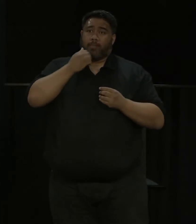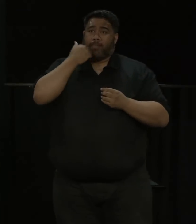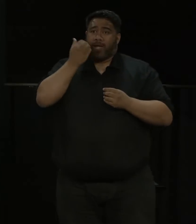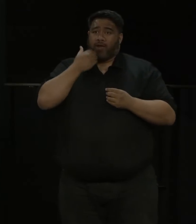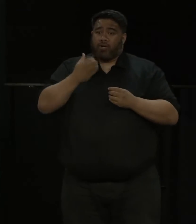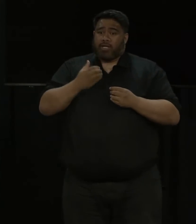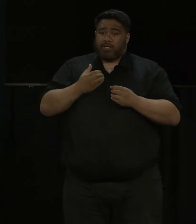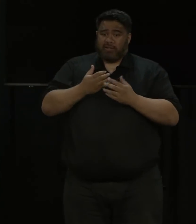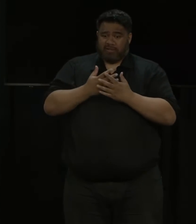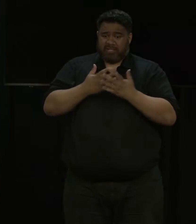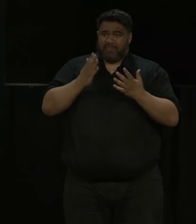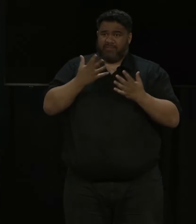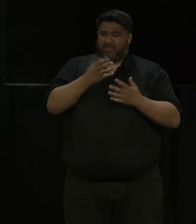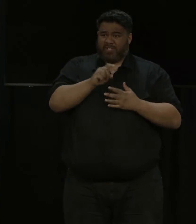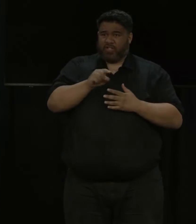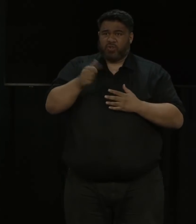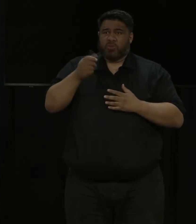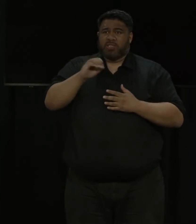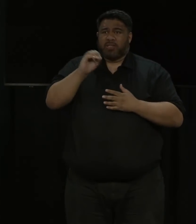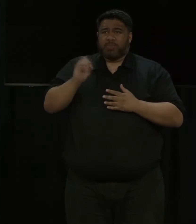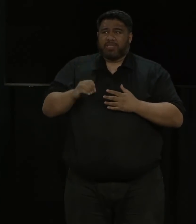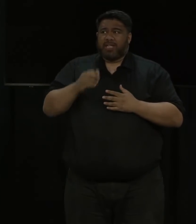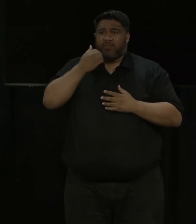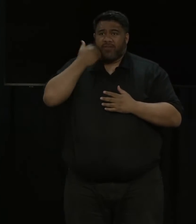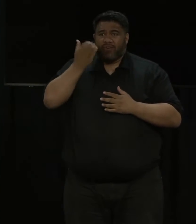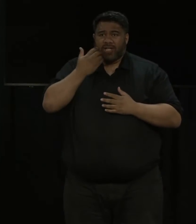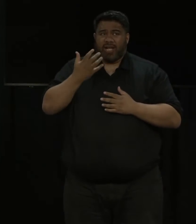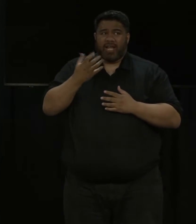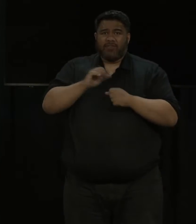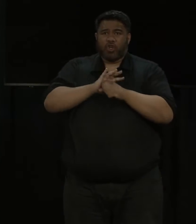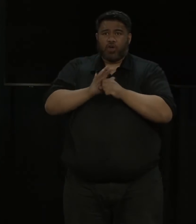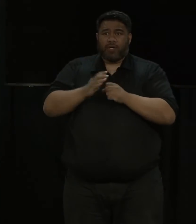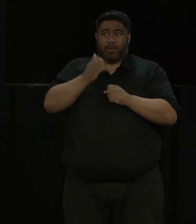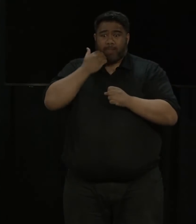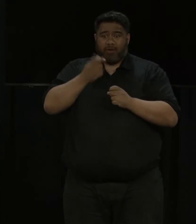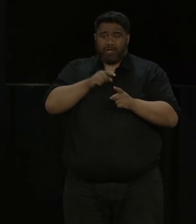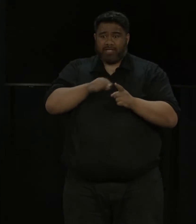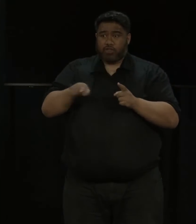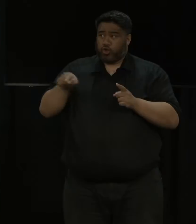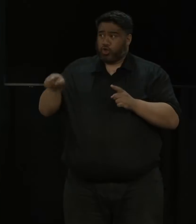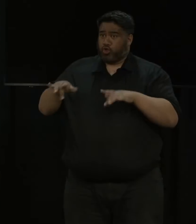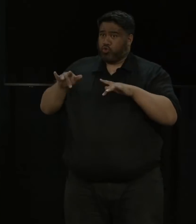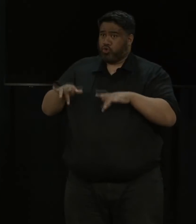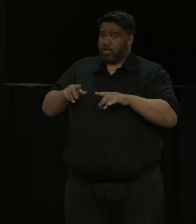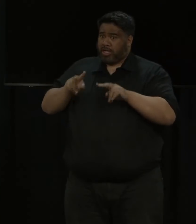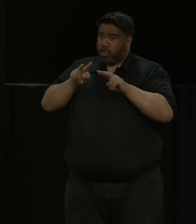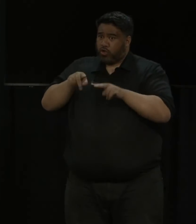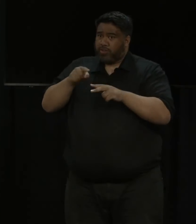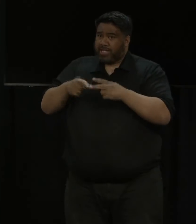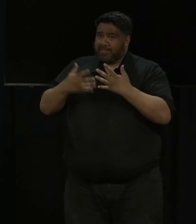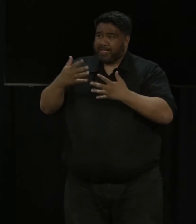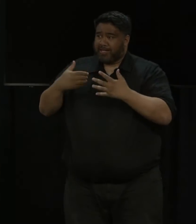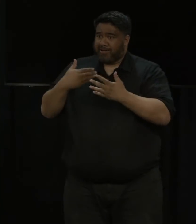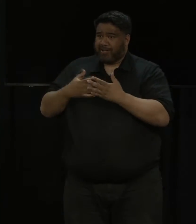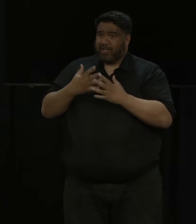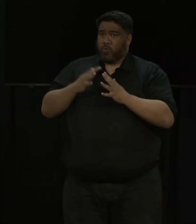Yes. They will be. You are asked last week and